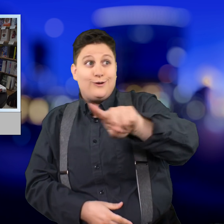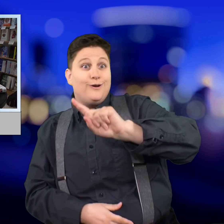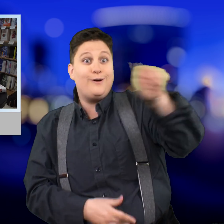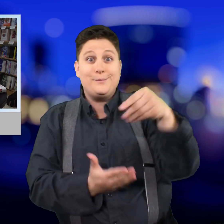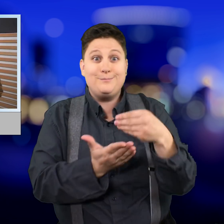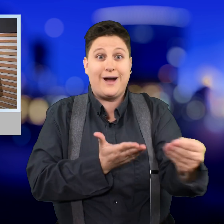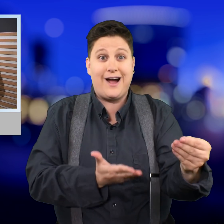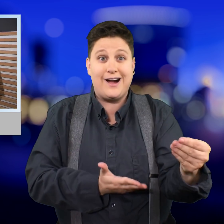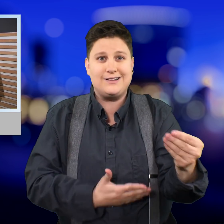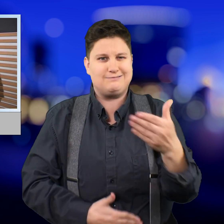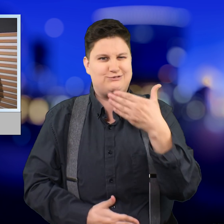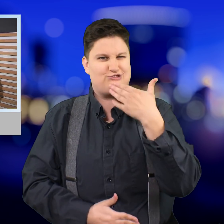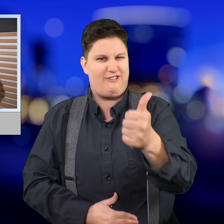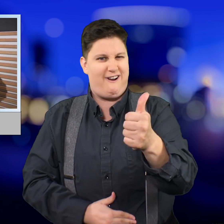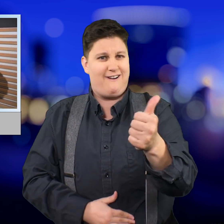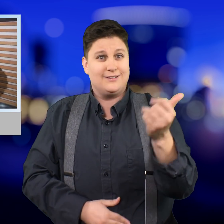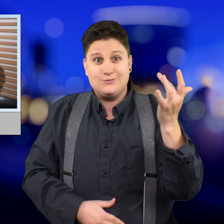But good luck getting your hands on a copy.